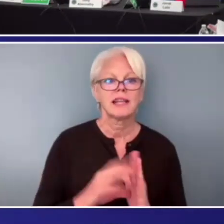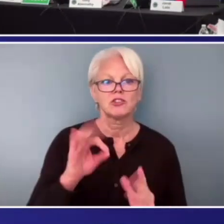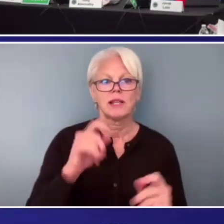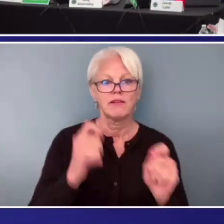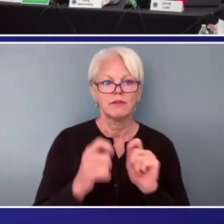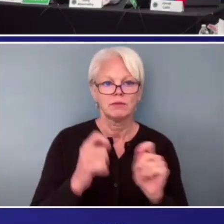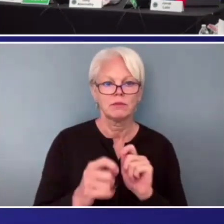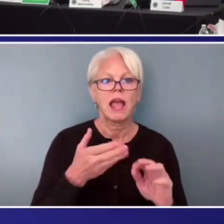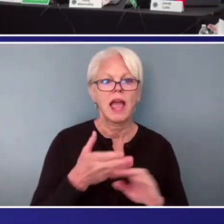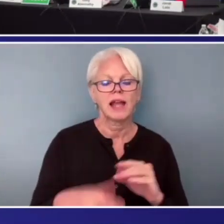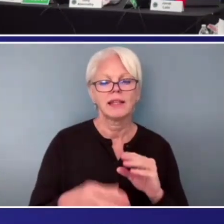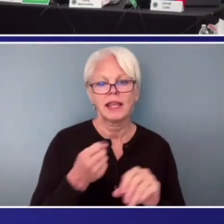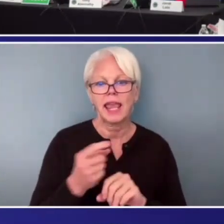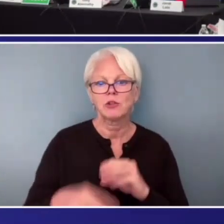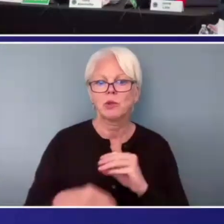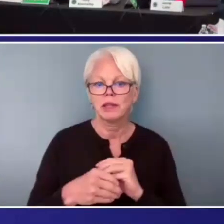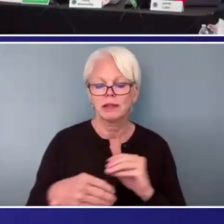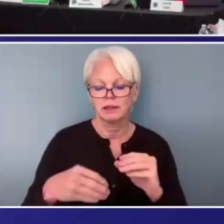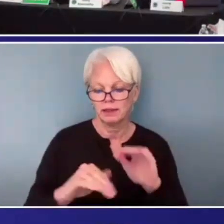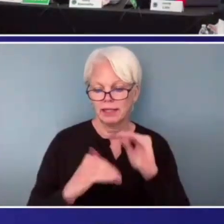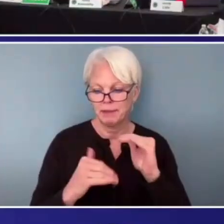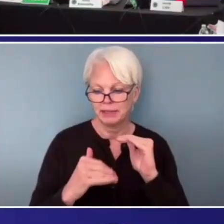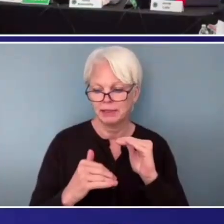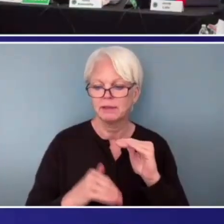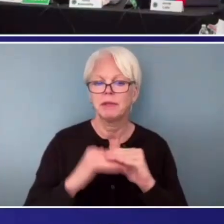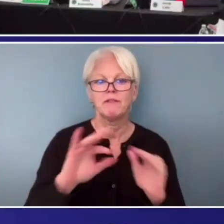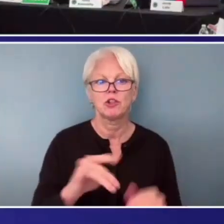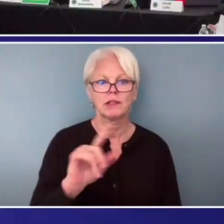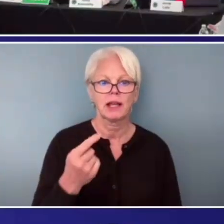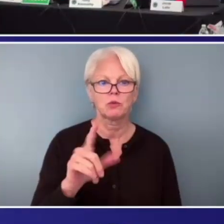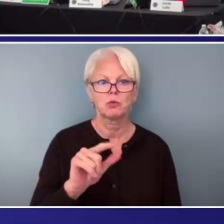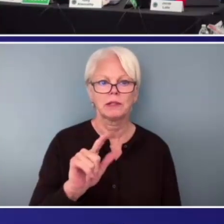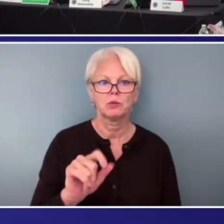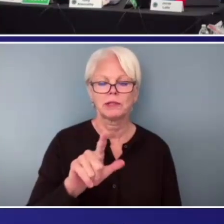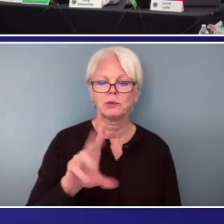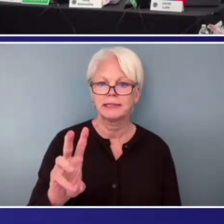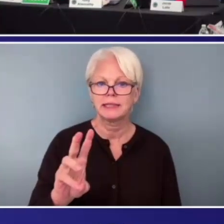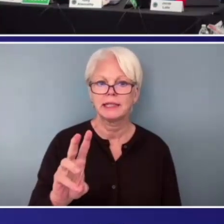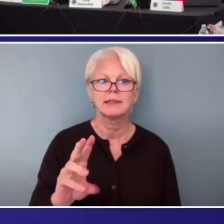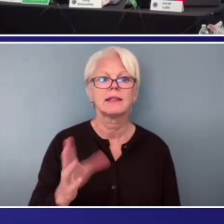2026 to paragraph (1) and after the word study before July 1, 2026,